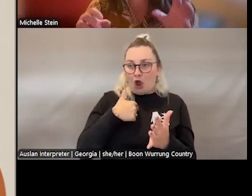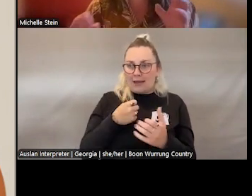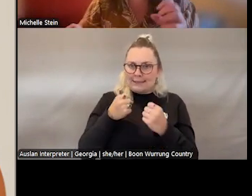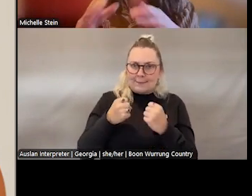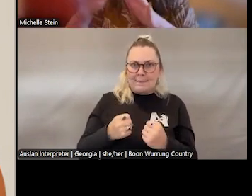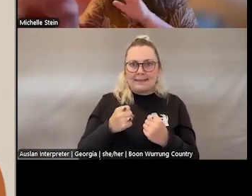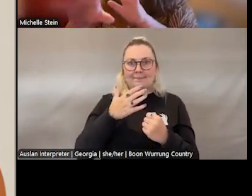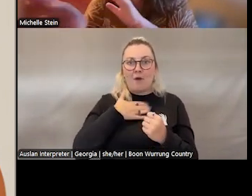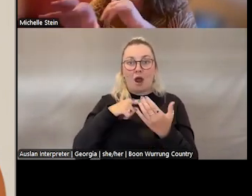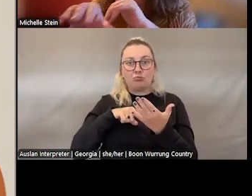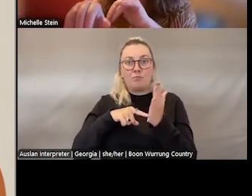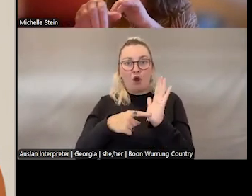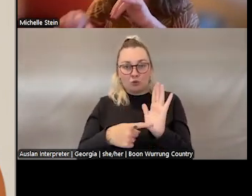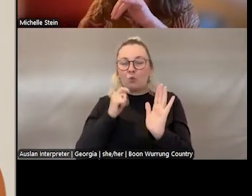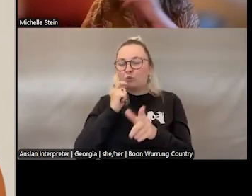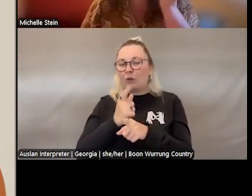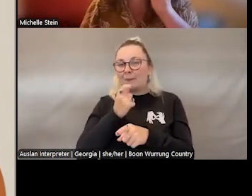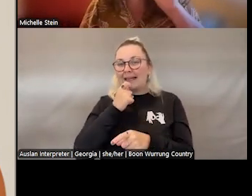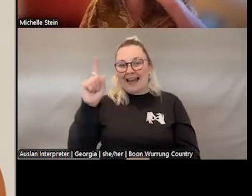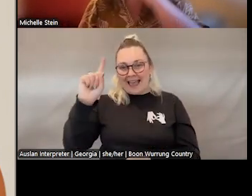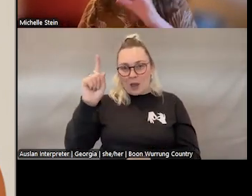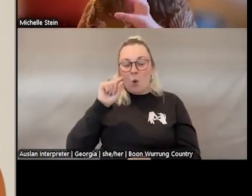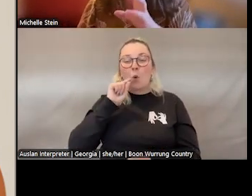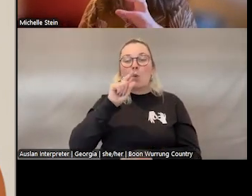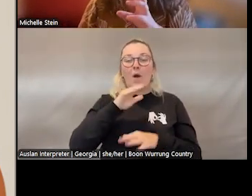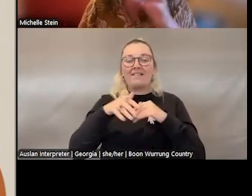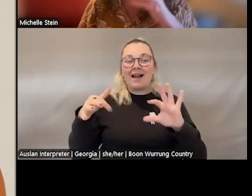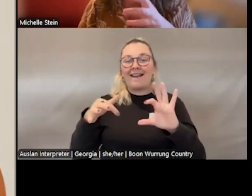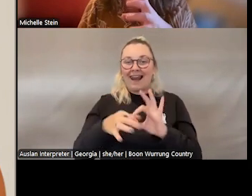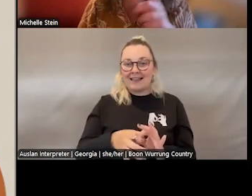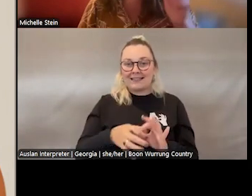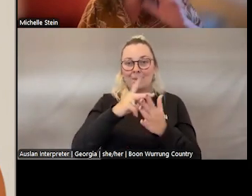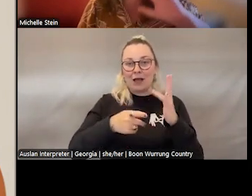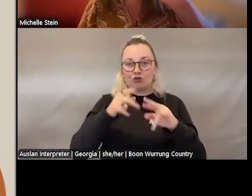proposals! We'll talk about that when we talk about the connecting part of tracking but in